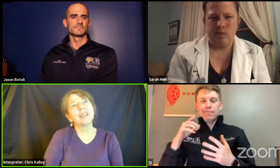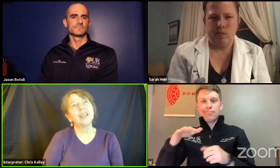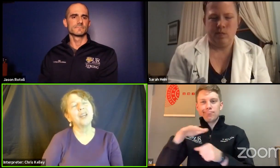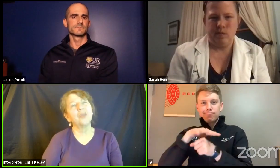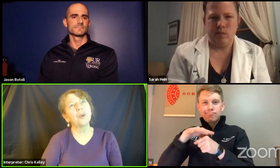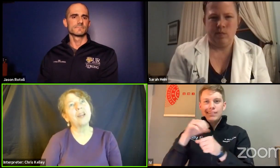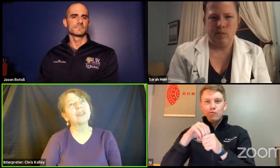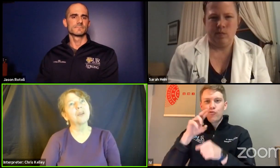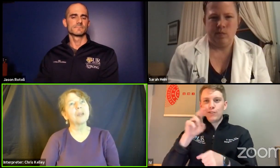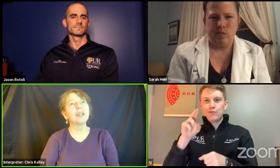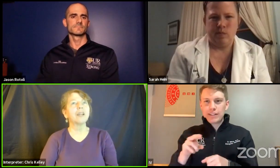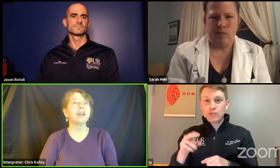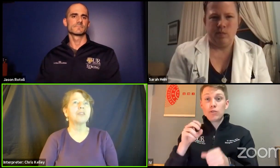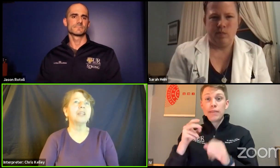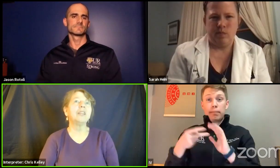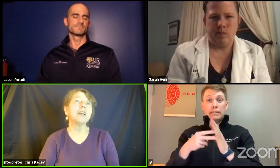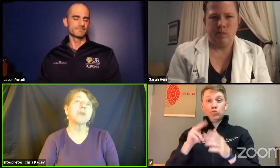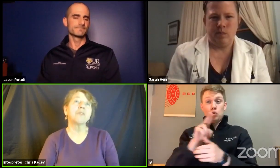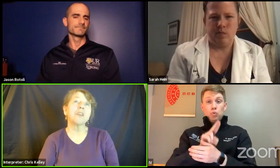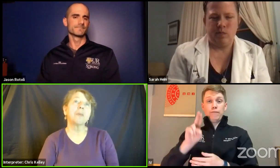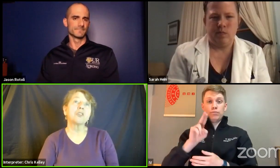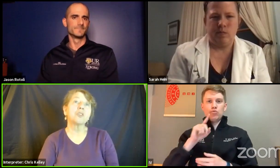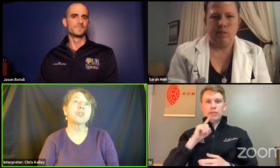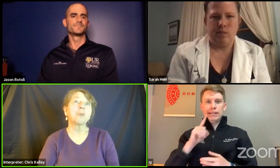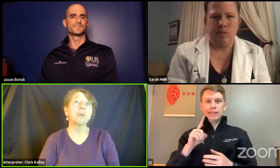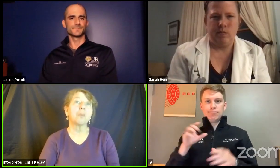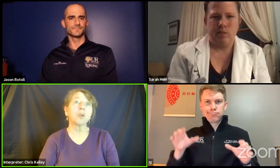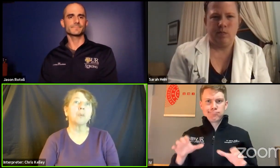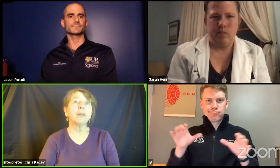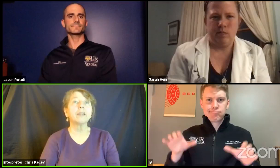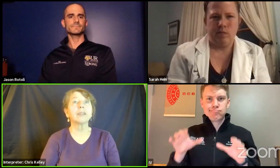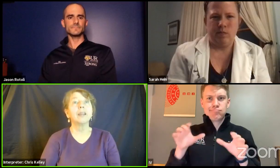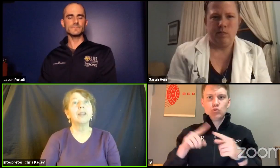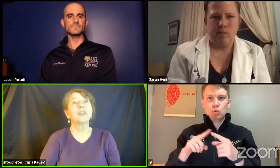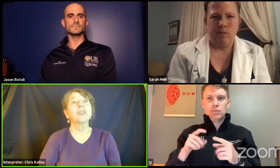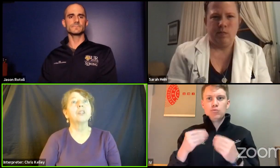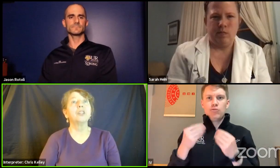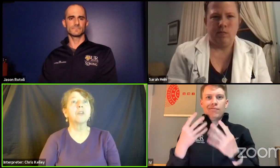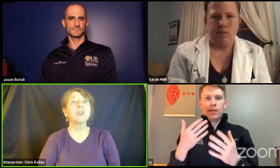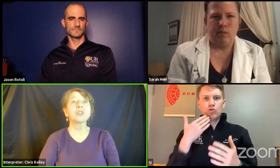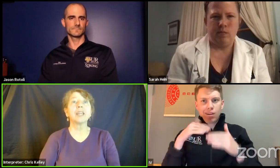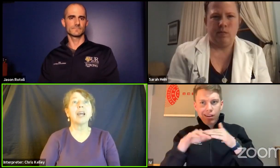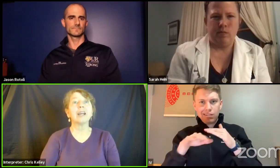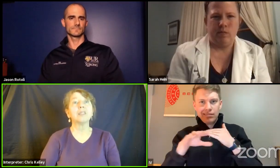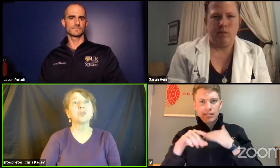will come when they can and try Depending how long it is.